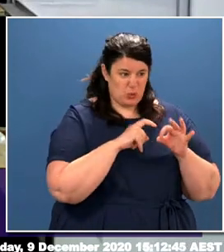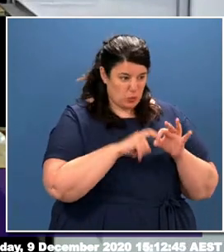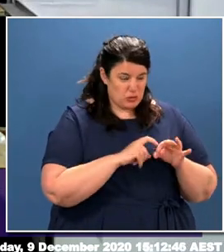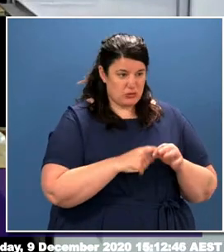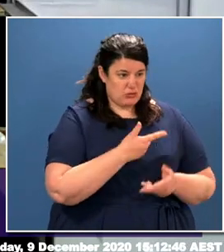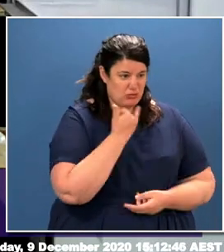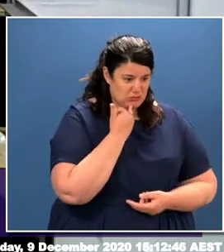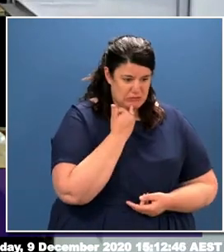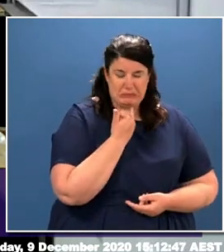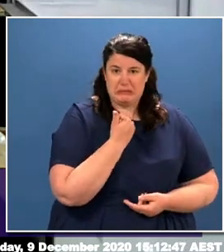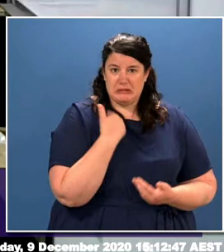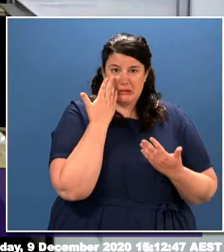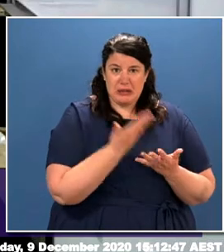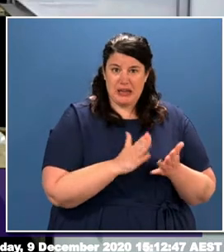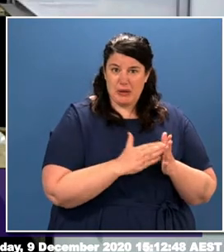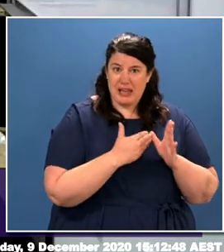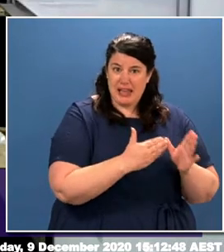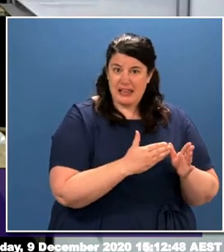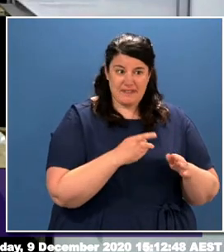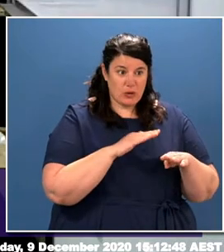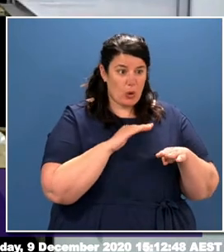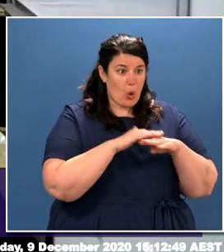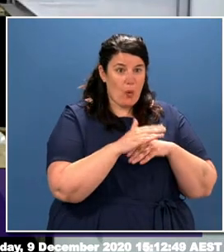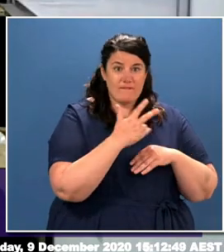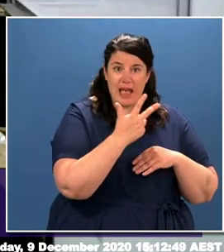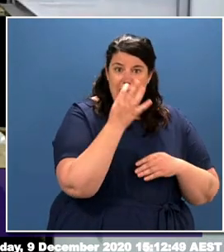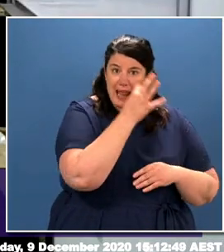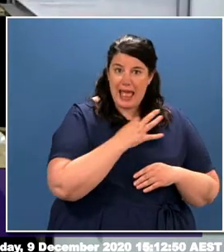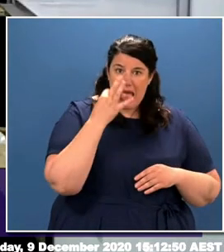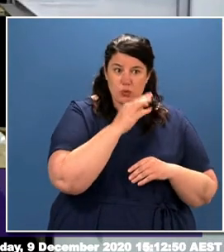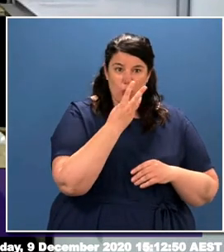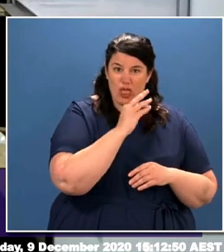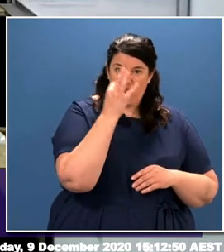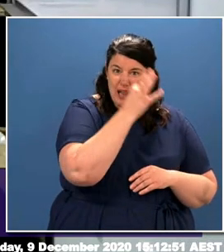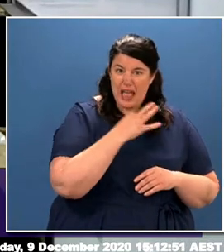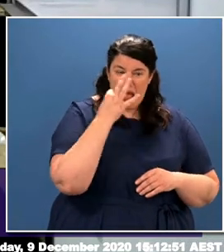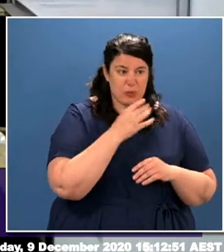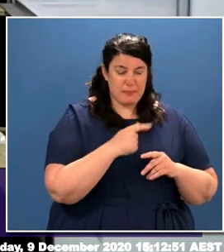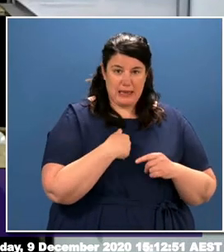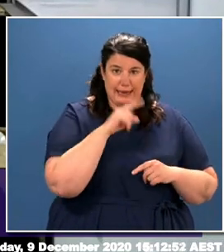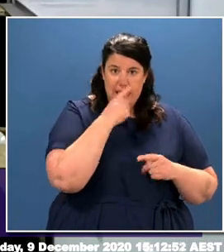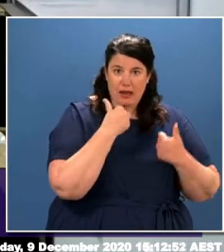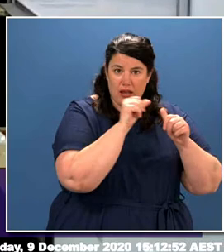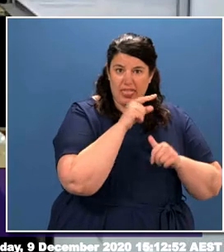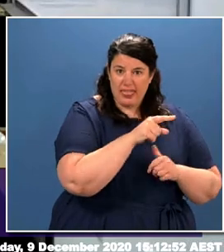If you are under 18, it can write you off, and if you are over or given a steady hour, it can set you up to fail. And so,